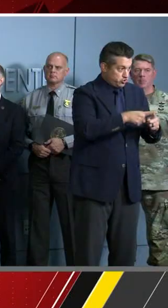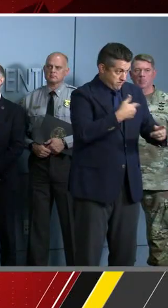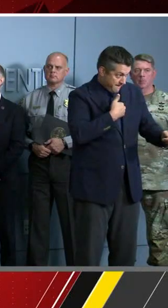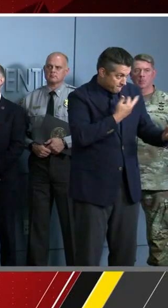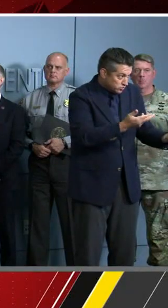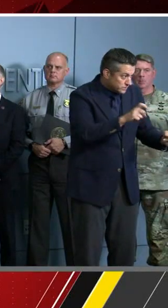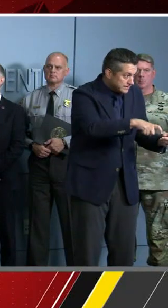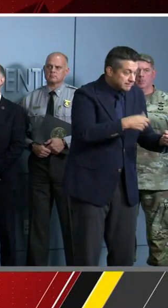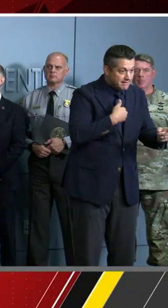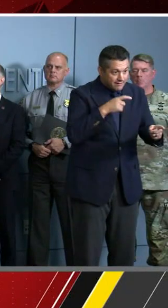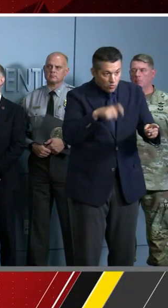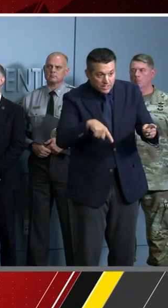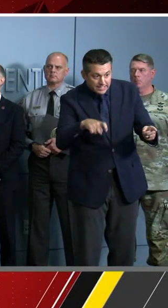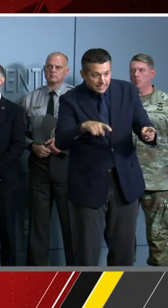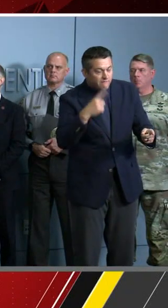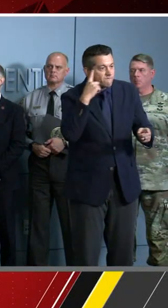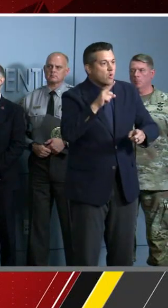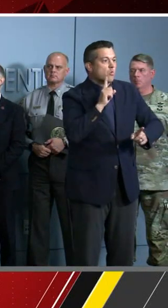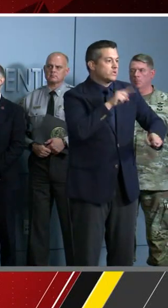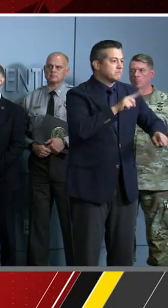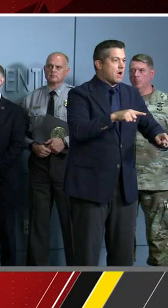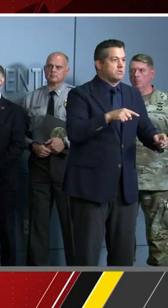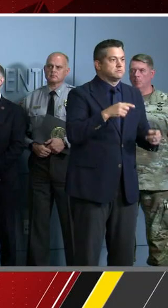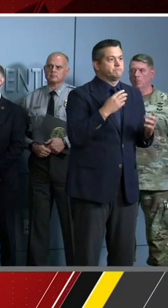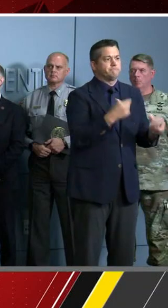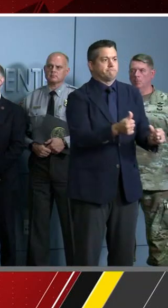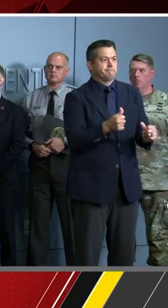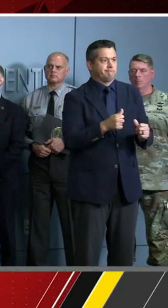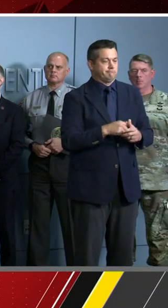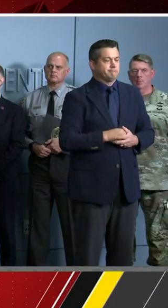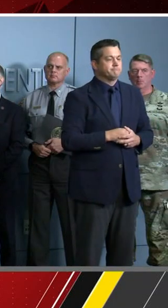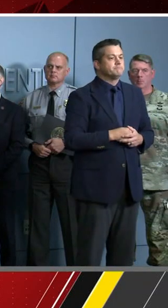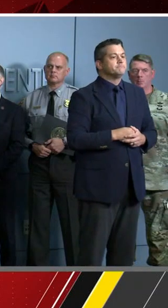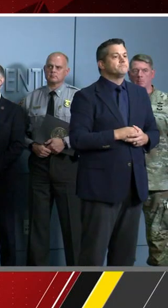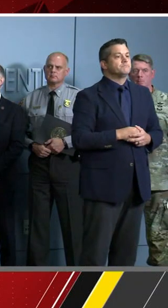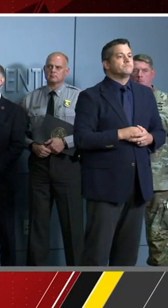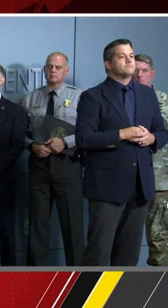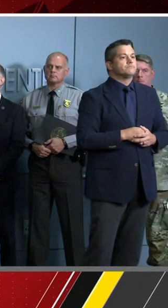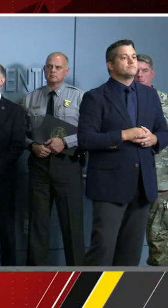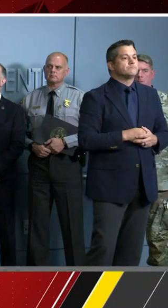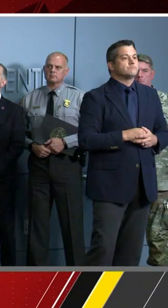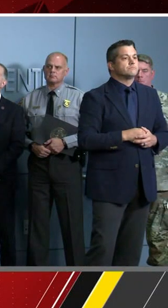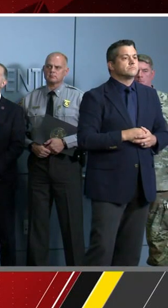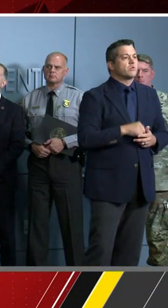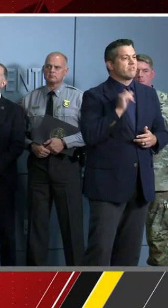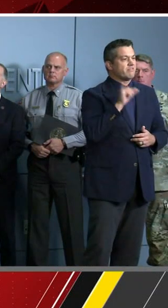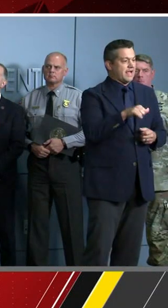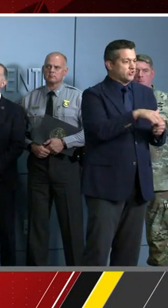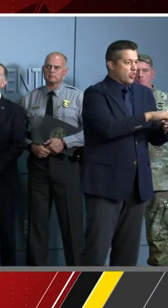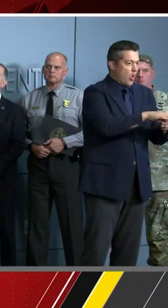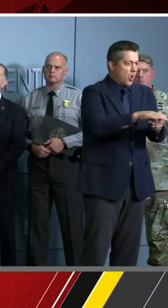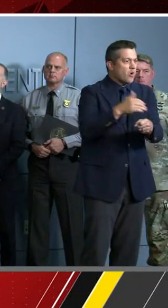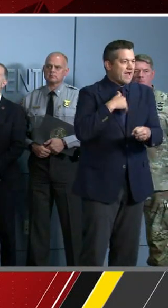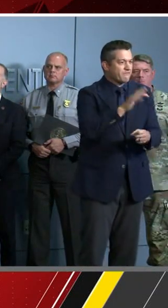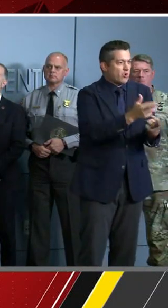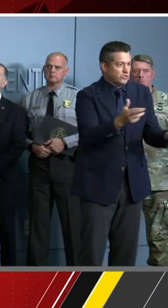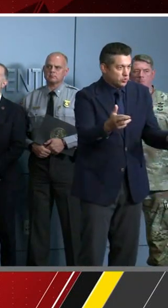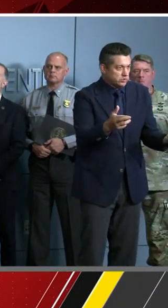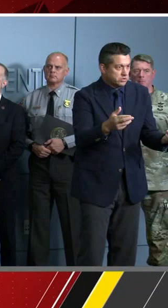resources they need to respond to the impacts of this storm. In addition to the resources, our